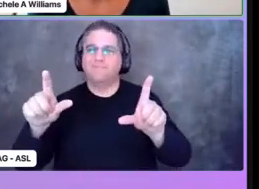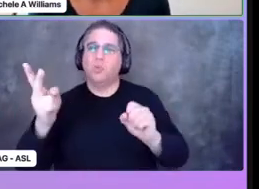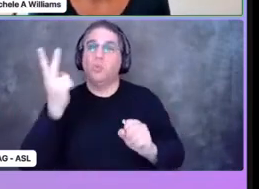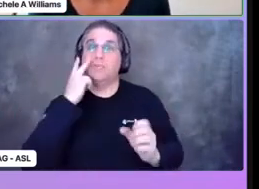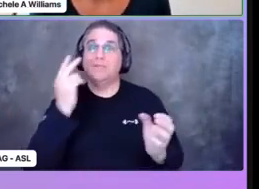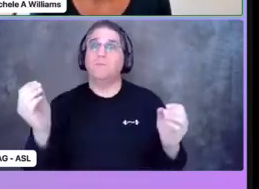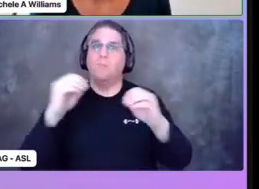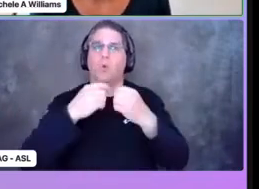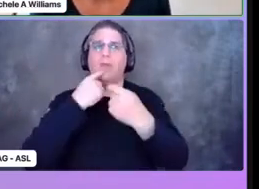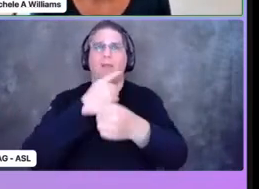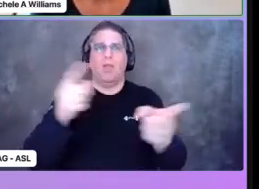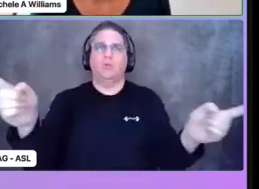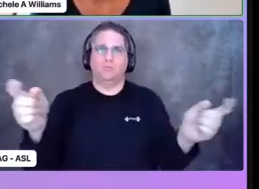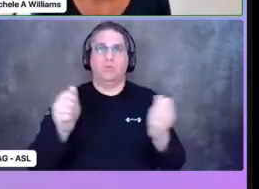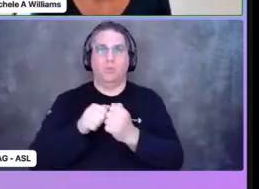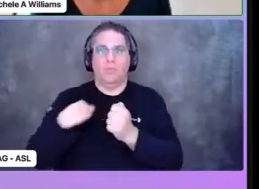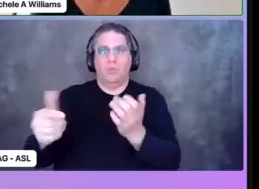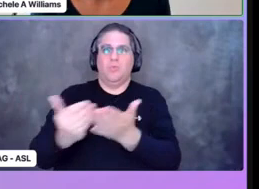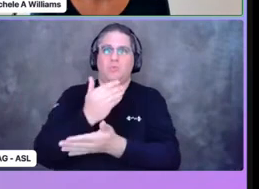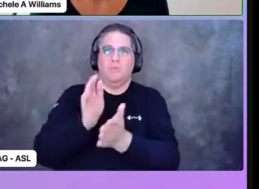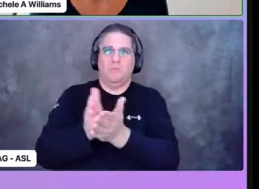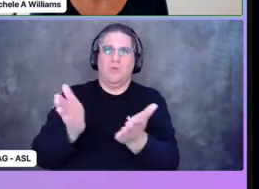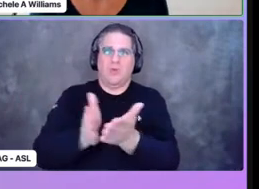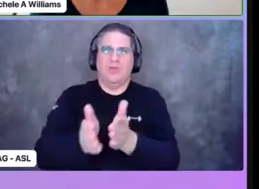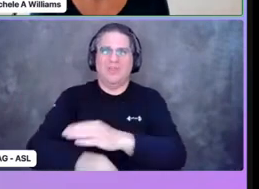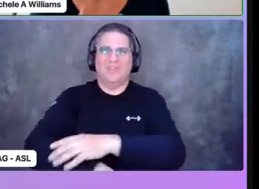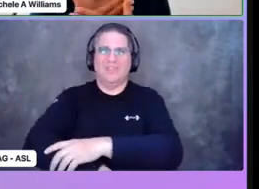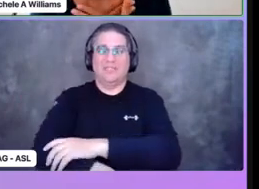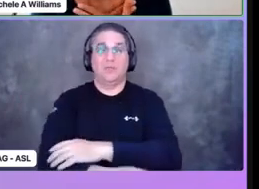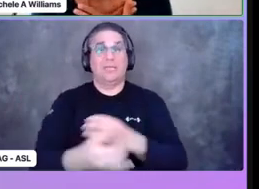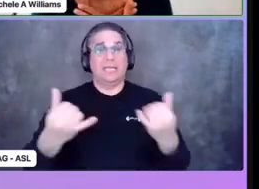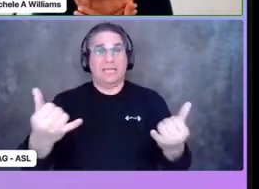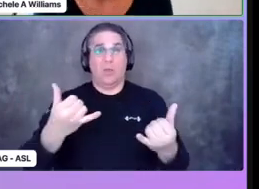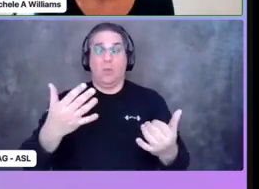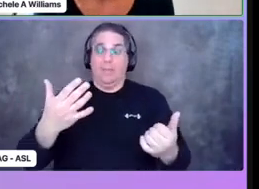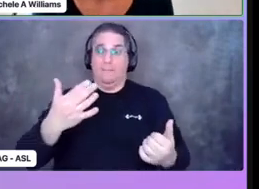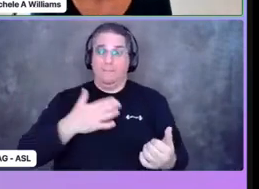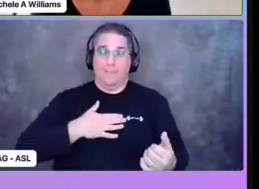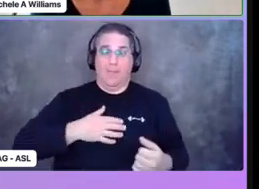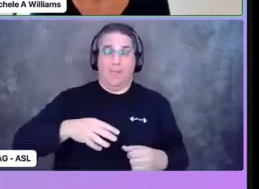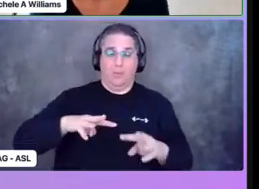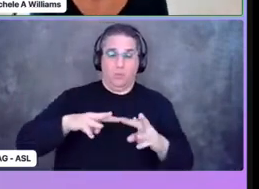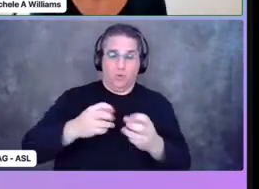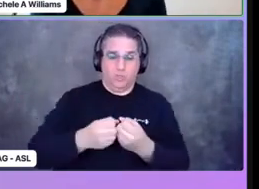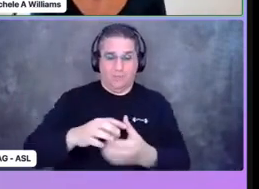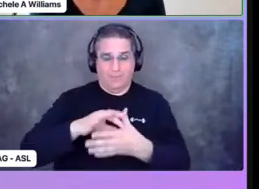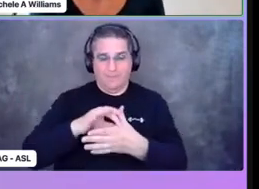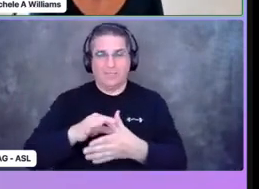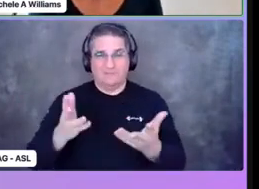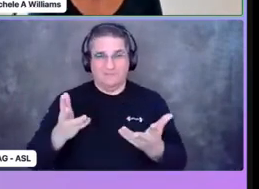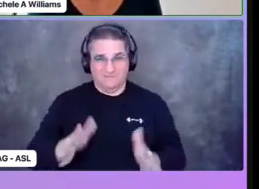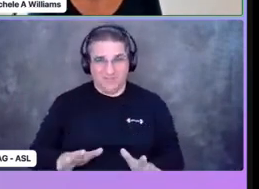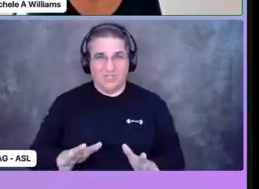follow me on LinkedIn or get associated with me via my website, you will find out more about that when I have